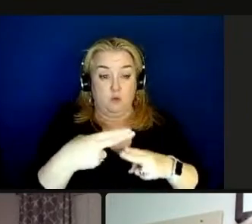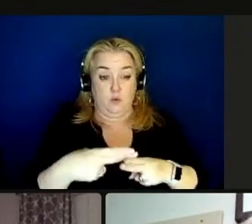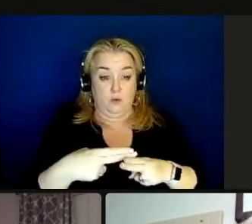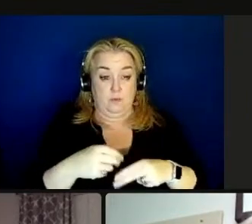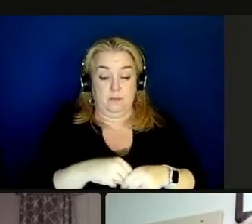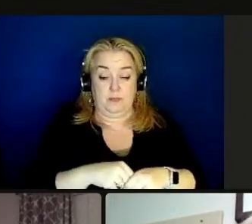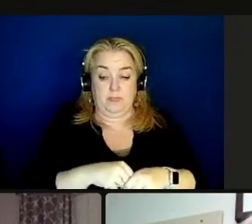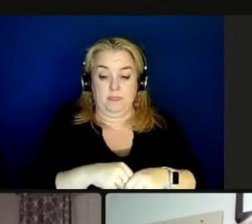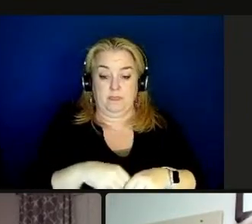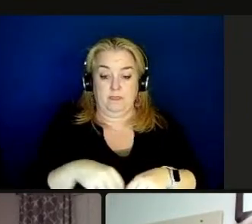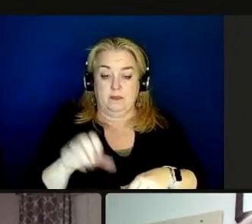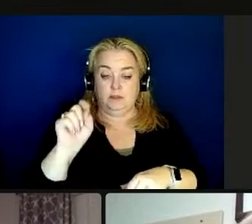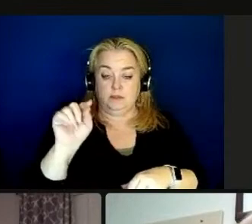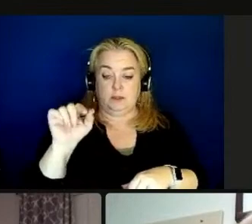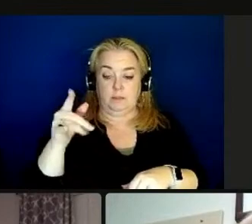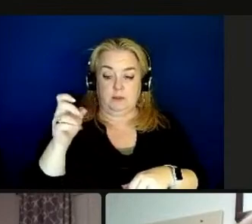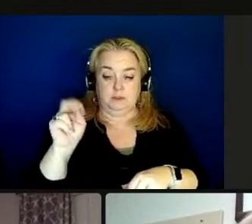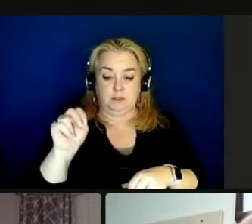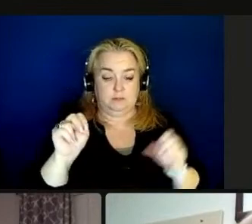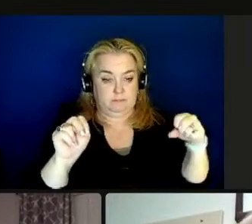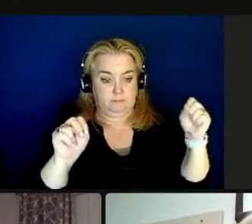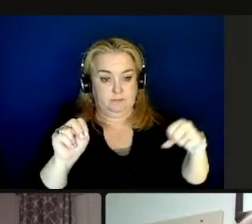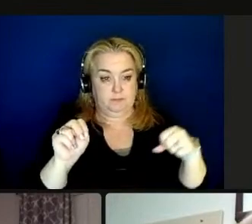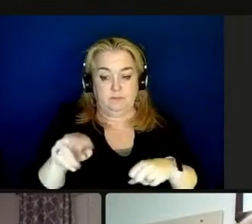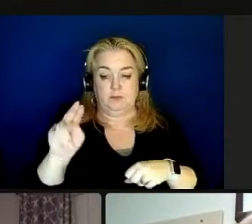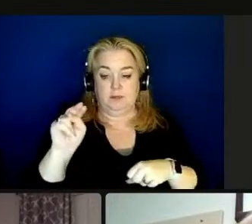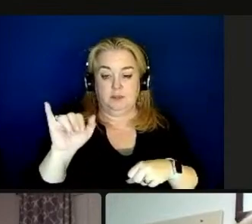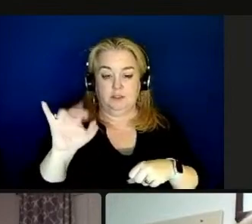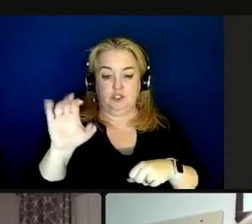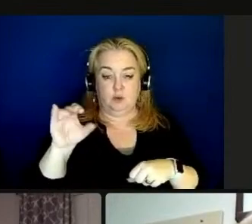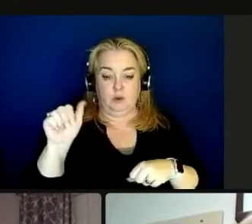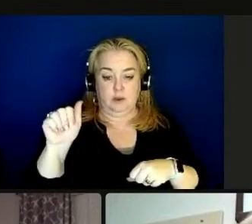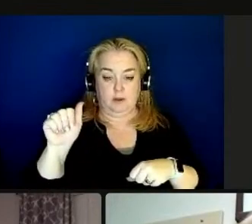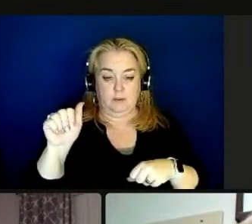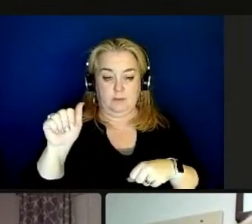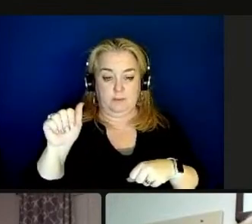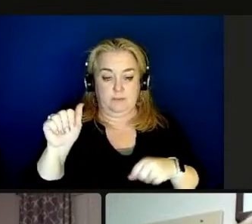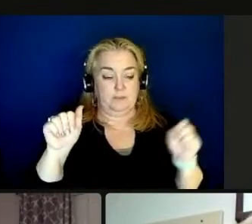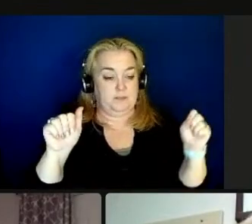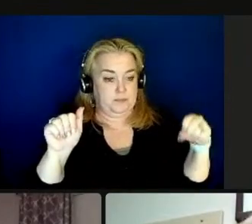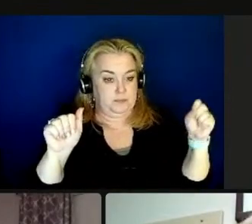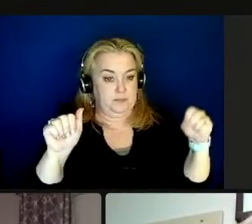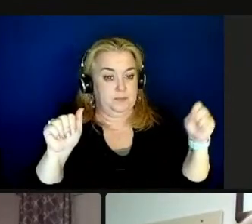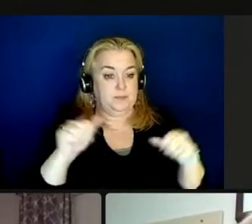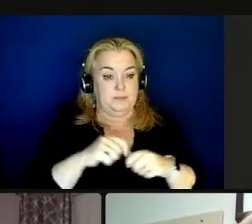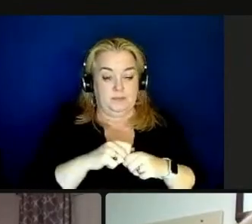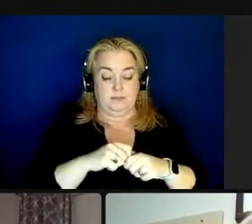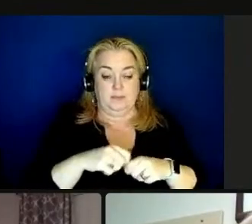ASSEMBLY. THANK YOU.